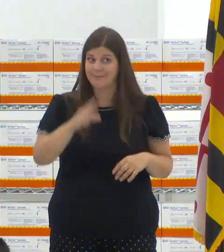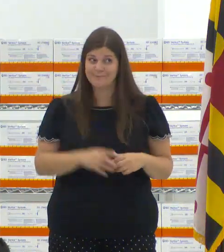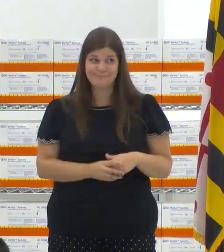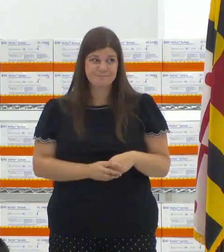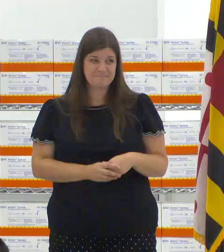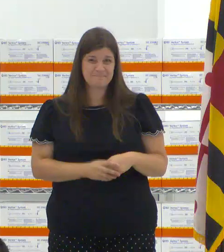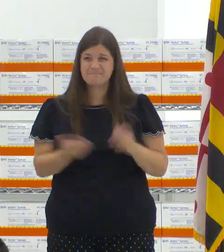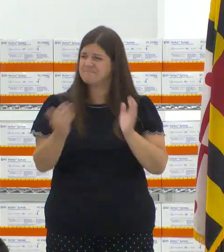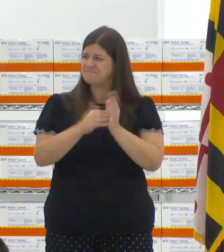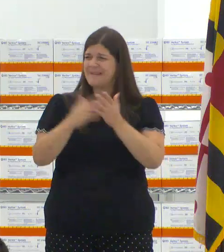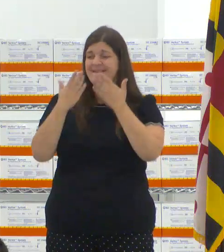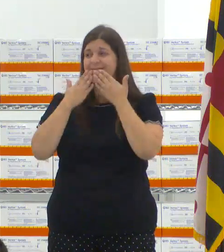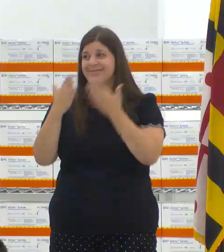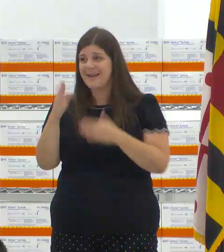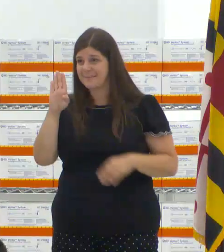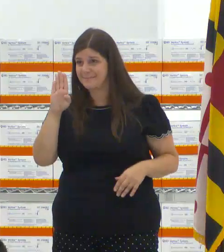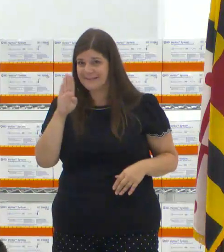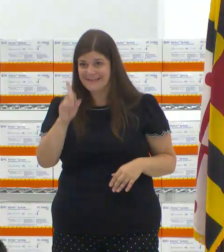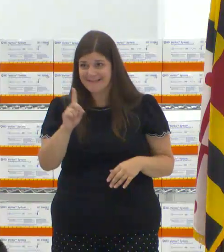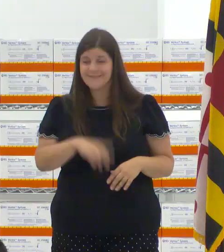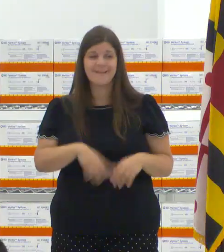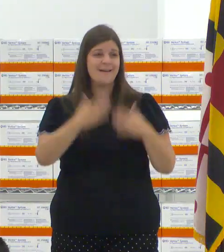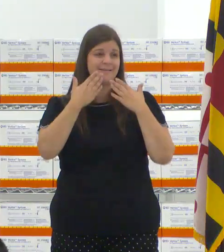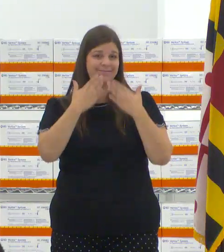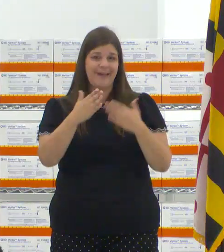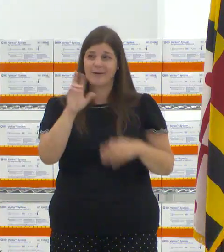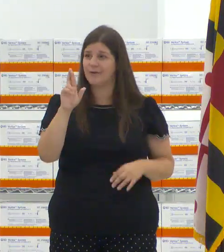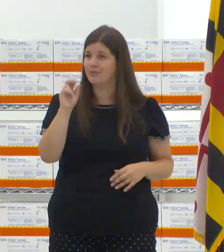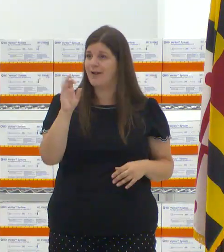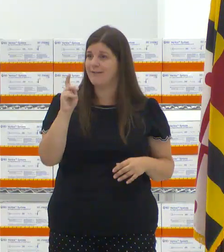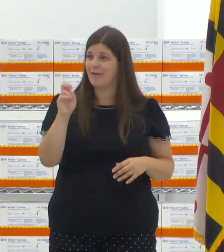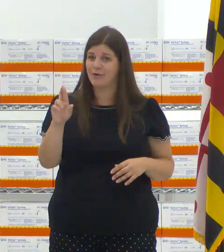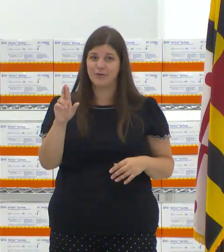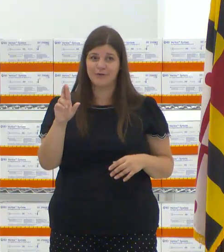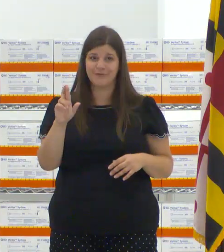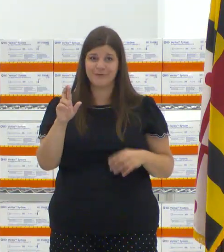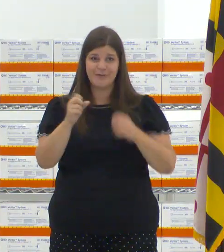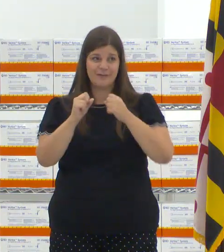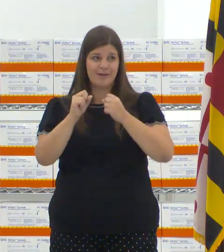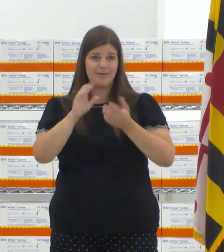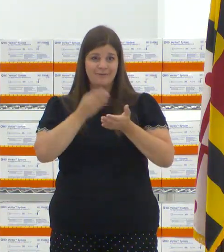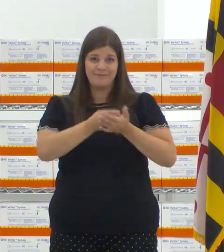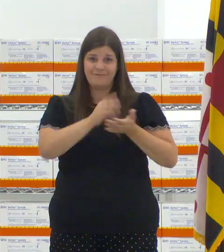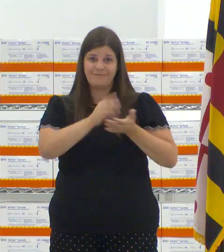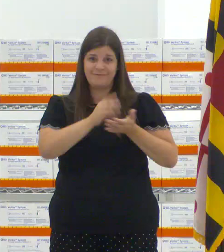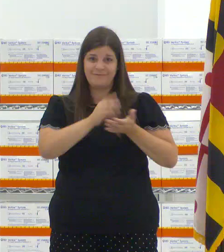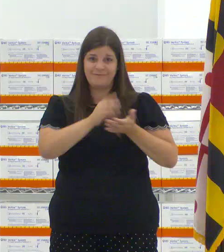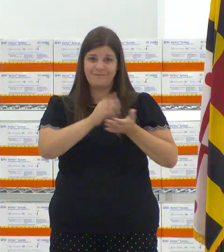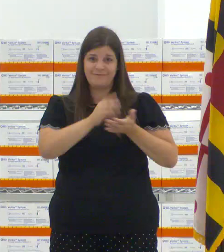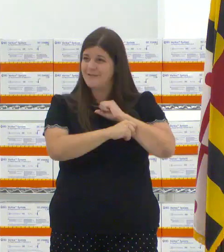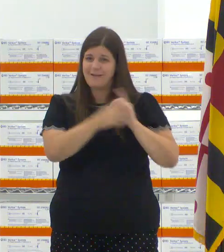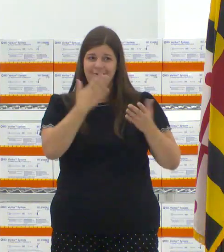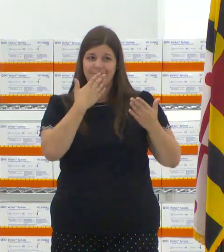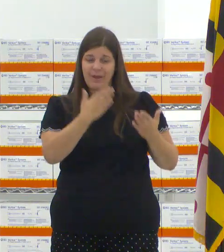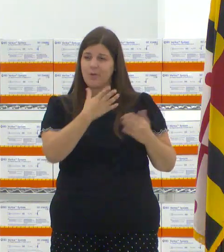of our PCR diagnostic test diagnostic molecular test, which continue to be the backbone of our state's long term testing strategy.